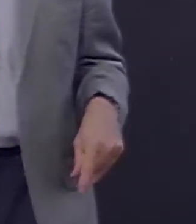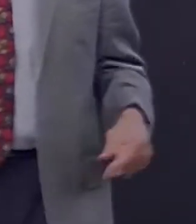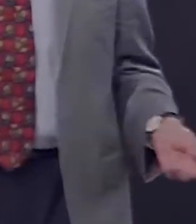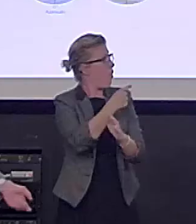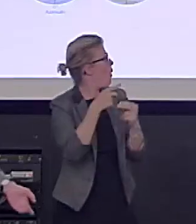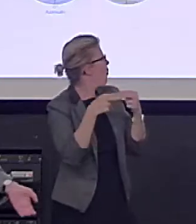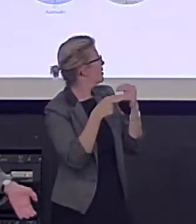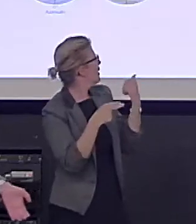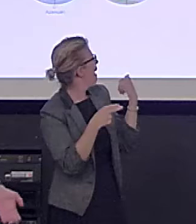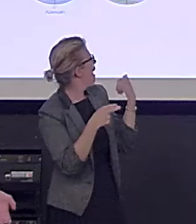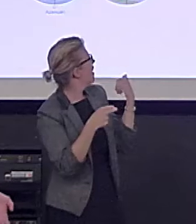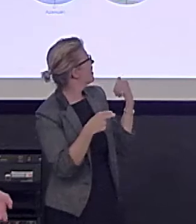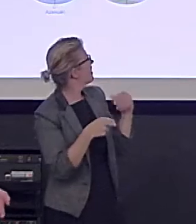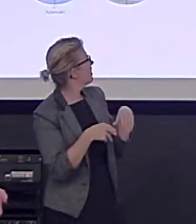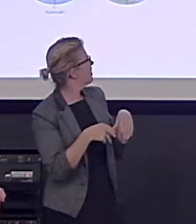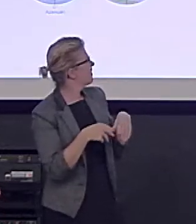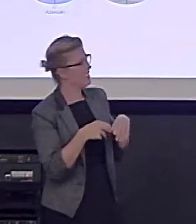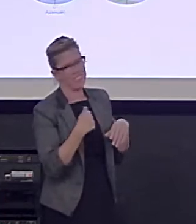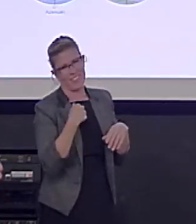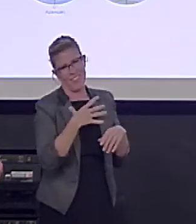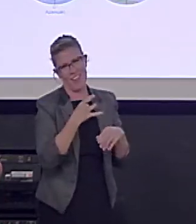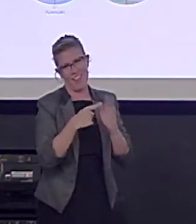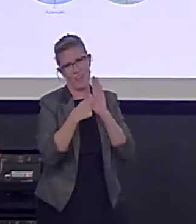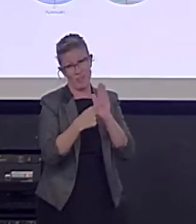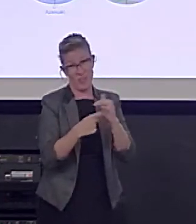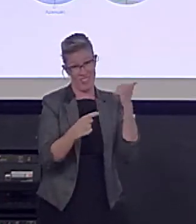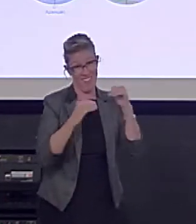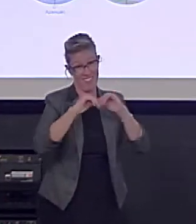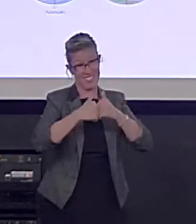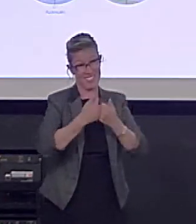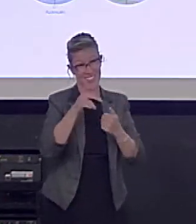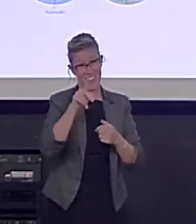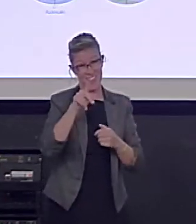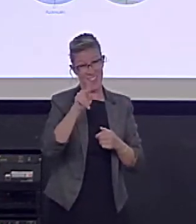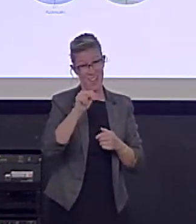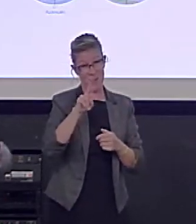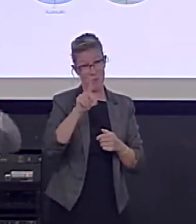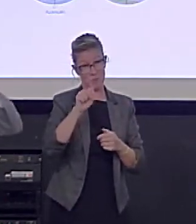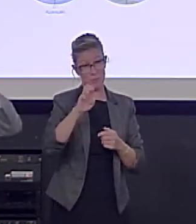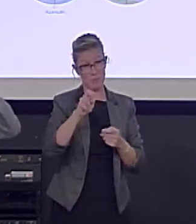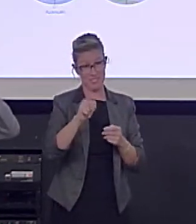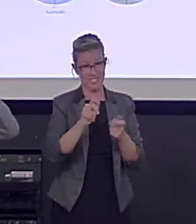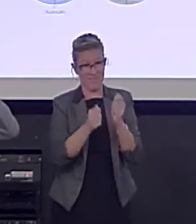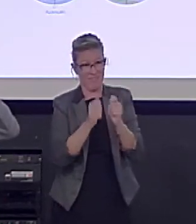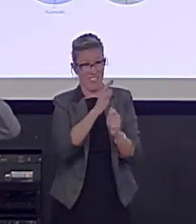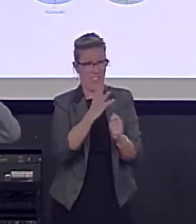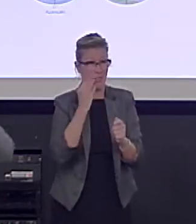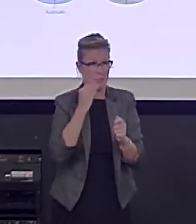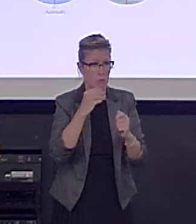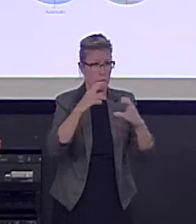Because this is the way that Newtson manipulates the visual experience, puts these prisms on